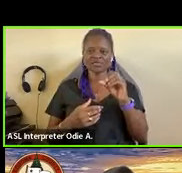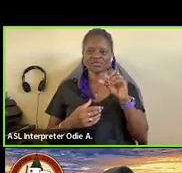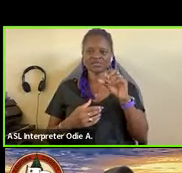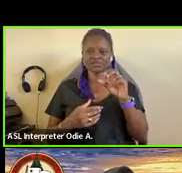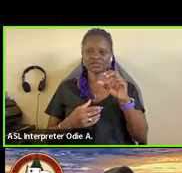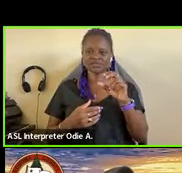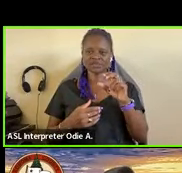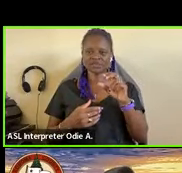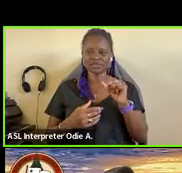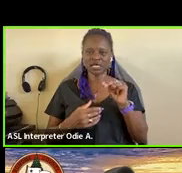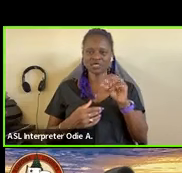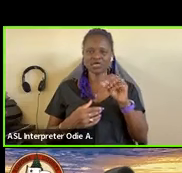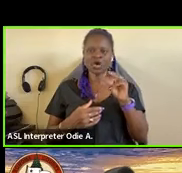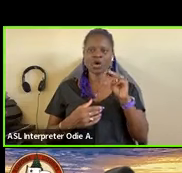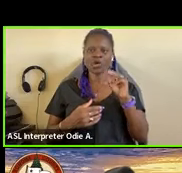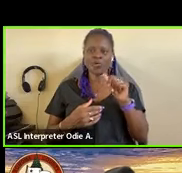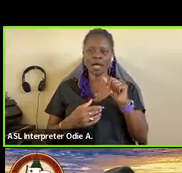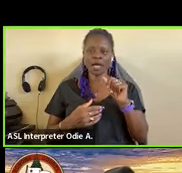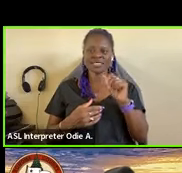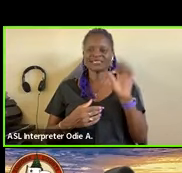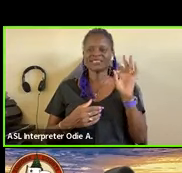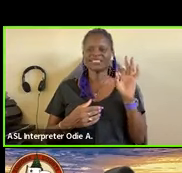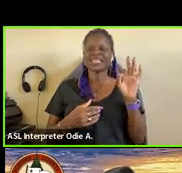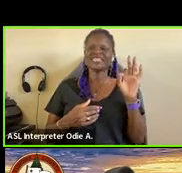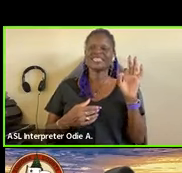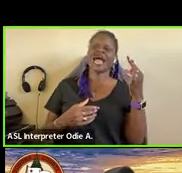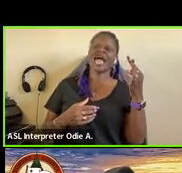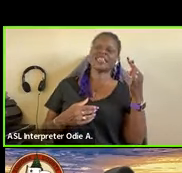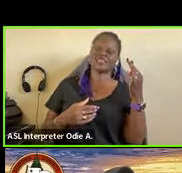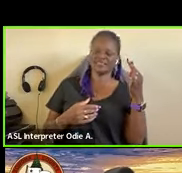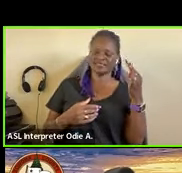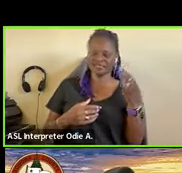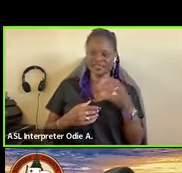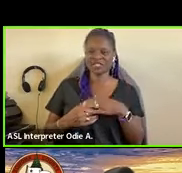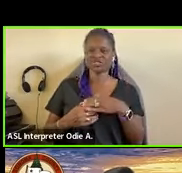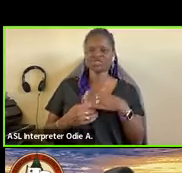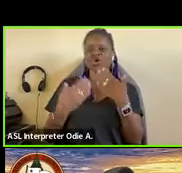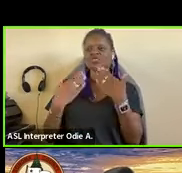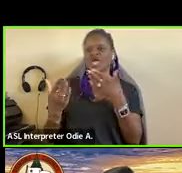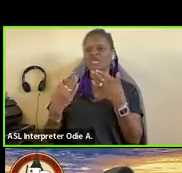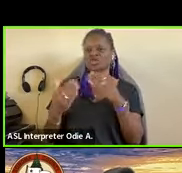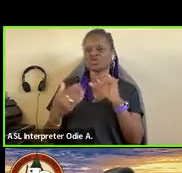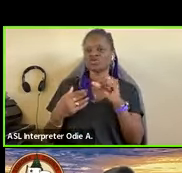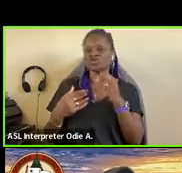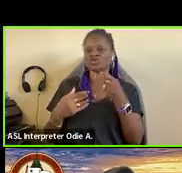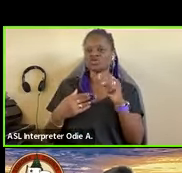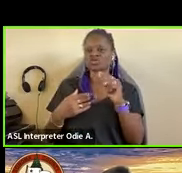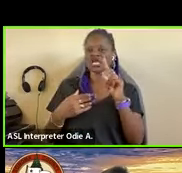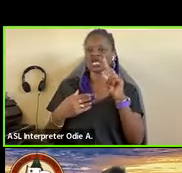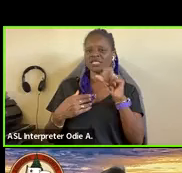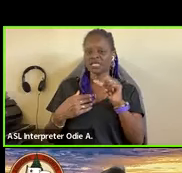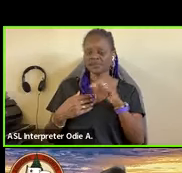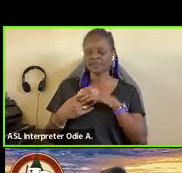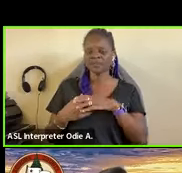So we just want to publicly thank her for all that she has done for the county. Before we hear from Dr.